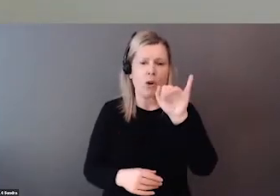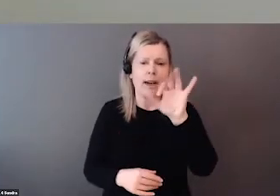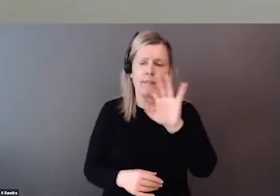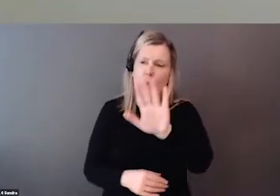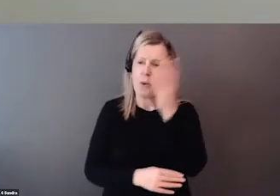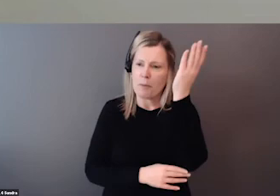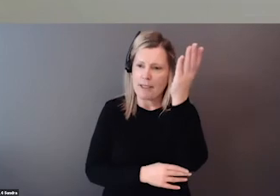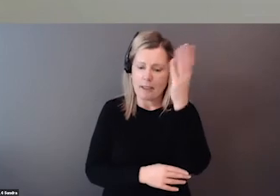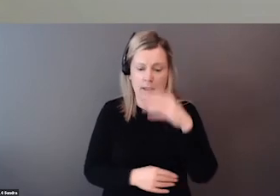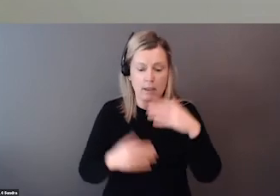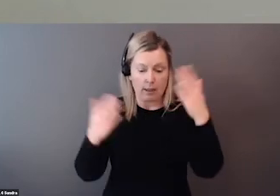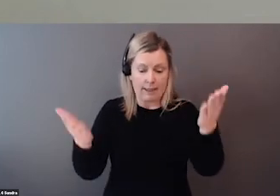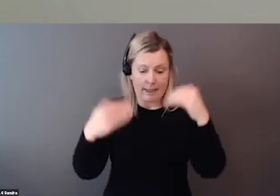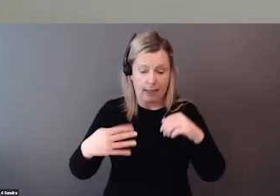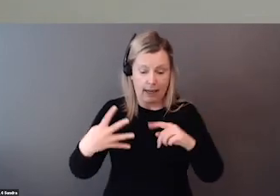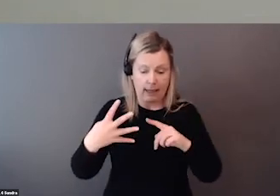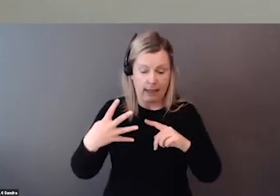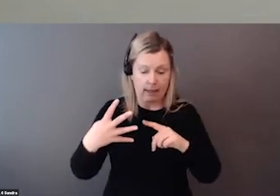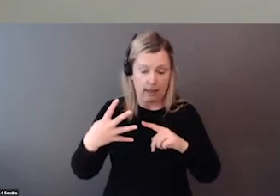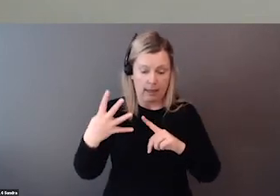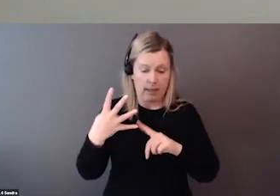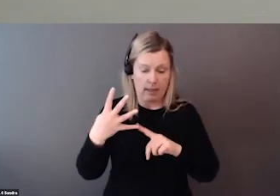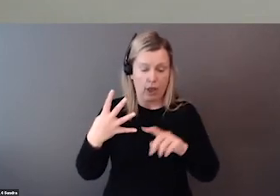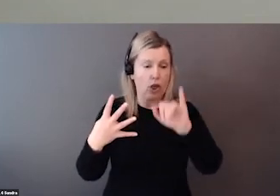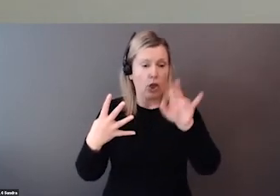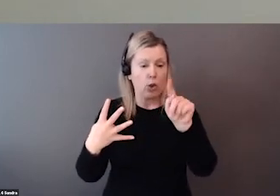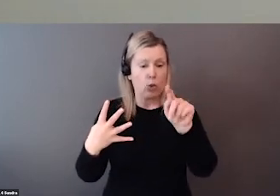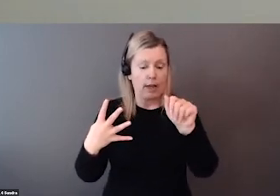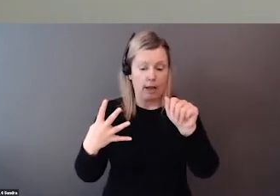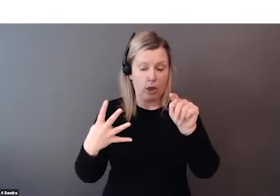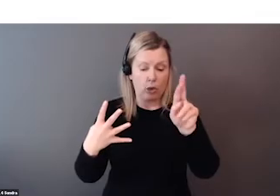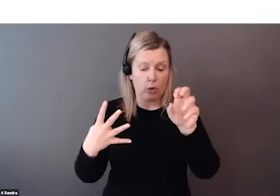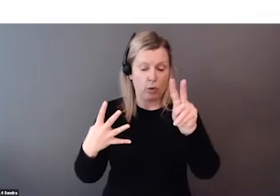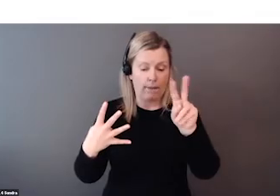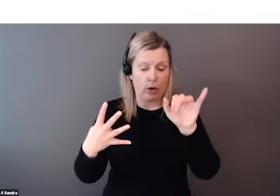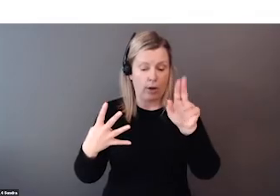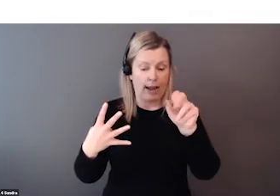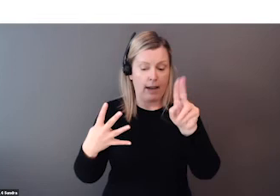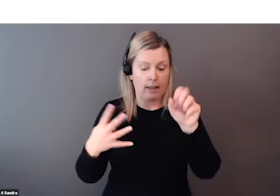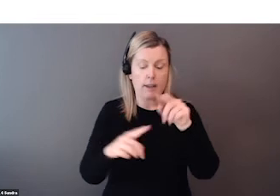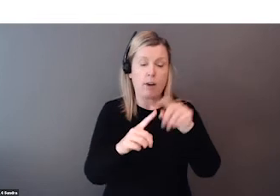And next, we are turning to Jutta Treviranus of OCAD University. I'm Jutta Treviranus,